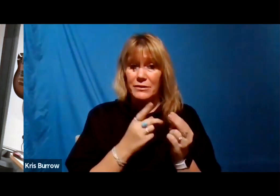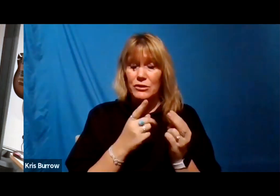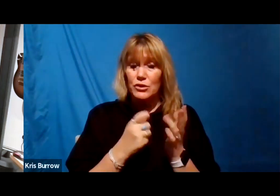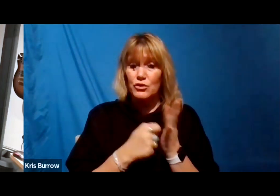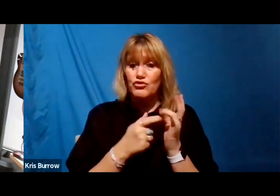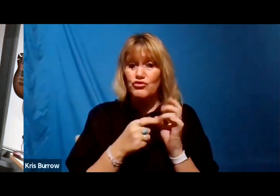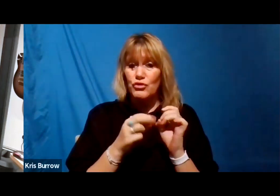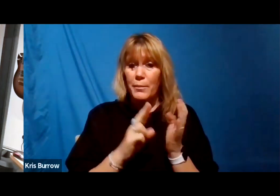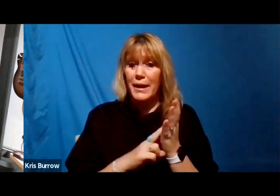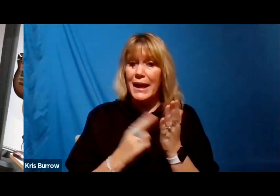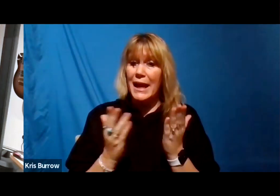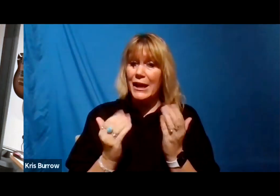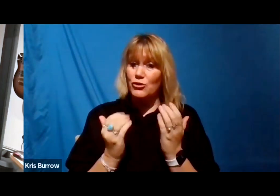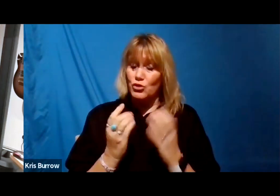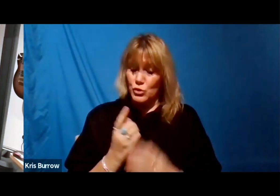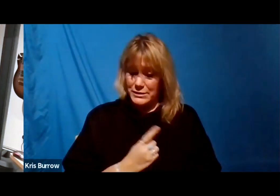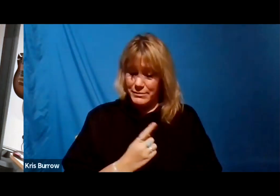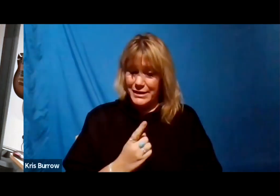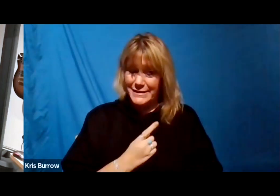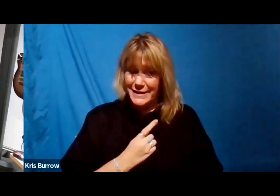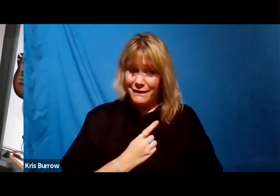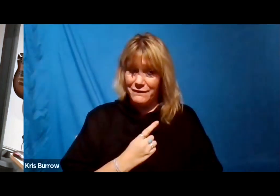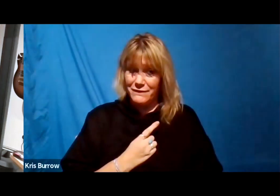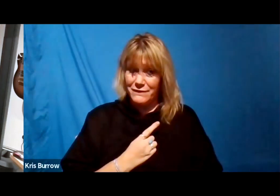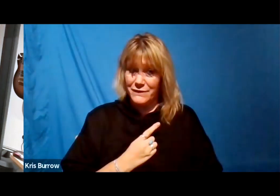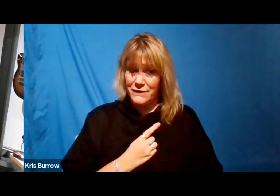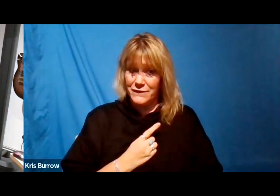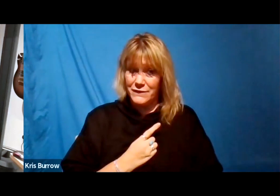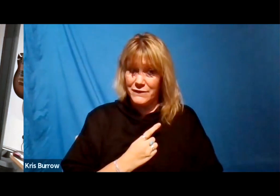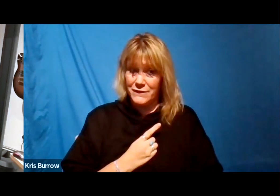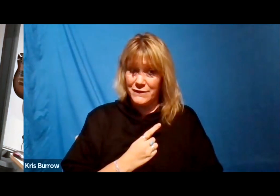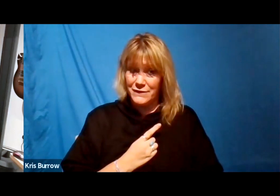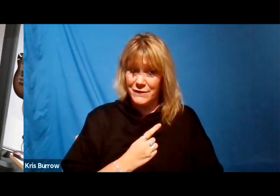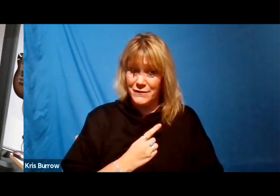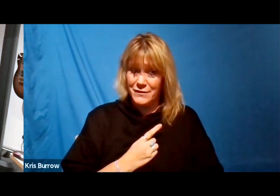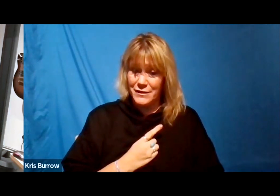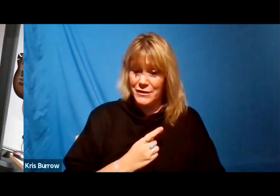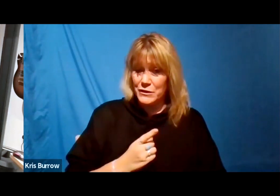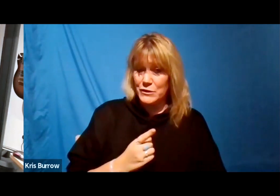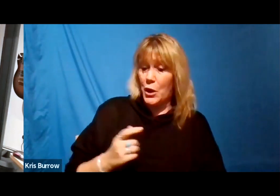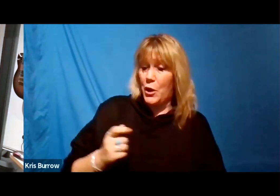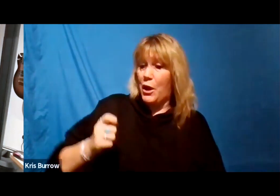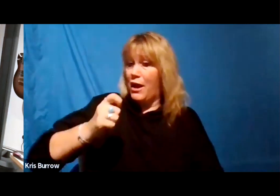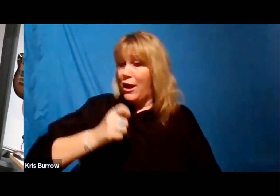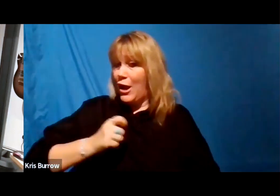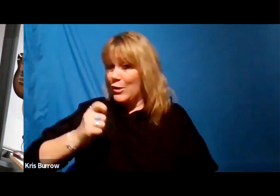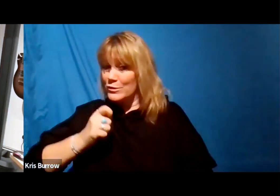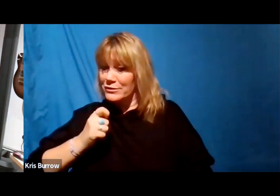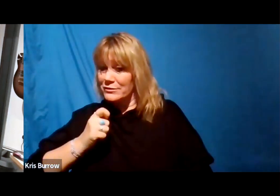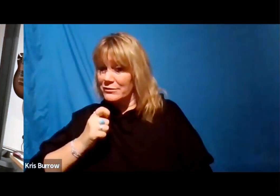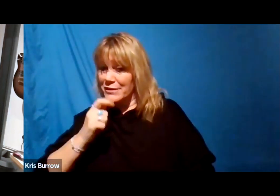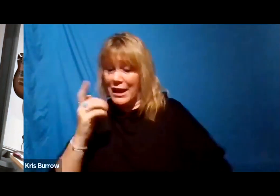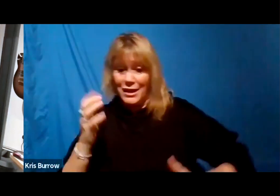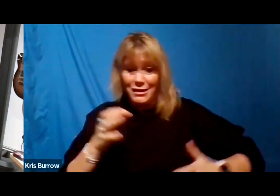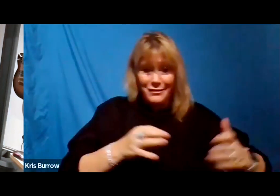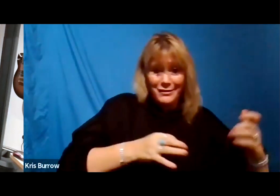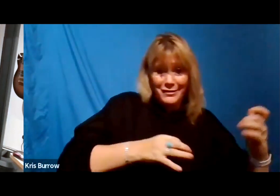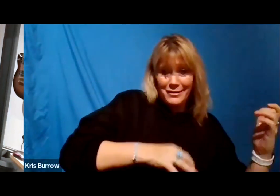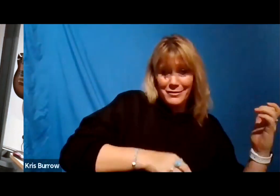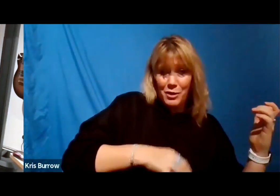Because I could live, relive moments of magic with my mum, who I've just lost and... thinking about my dog as well. He's not very well and he's 14, so I can feel them at the same time and it's nice to change the disruption into something positive.